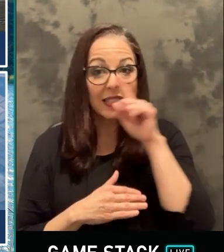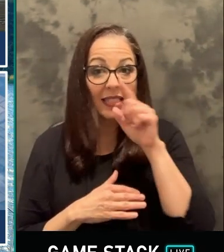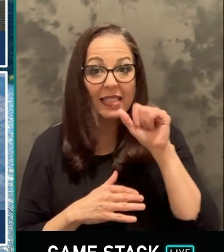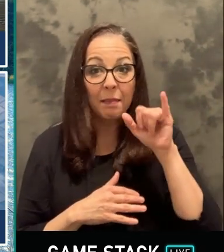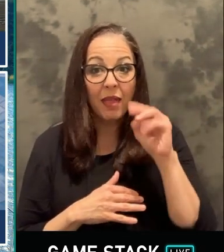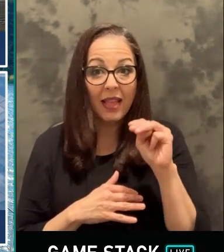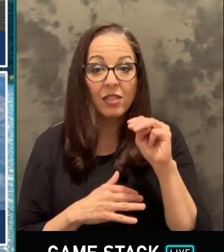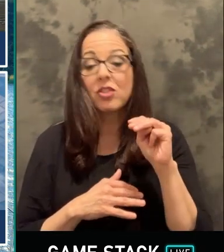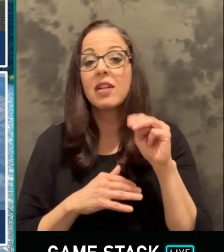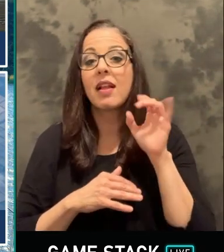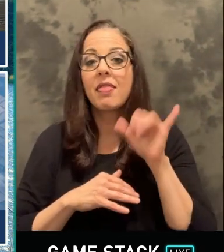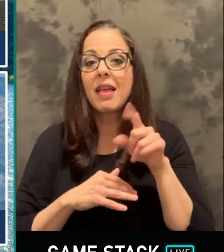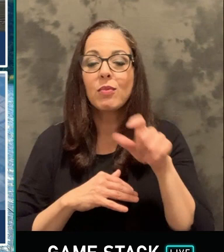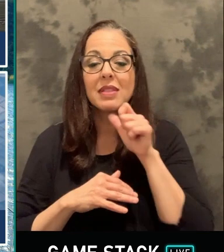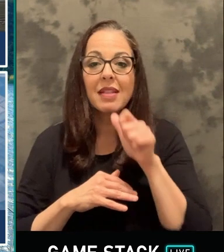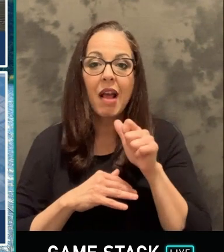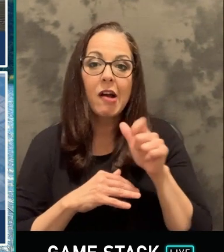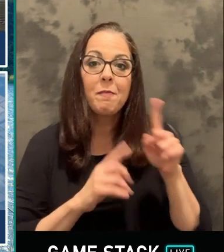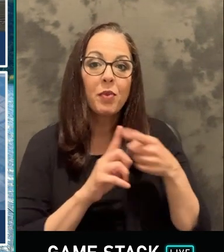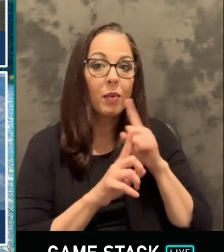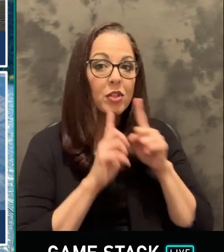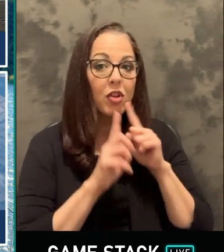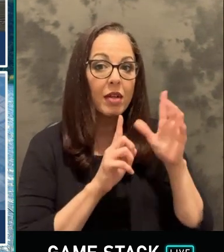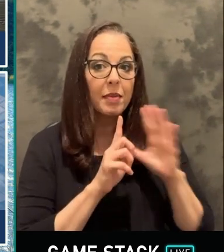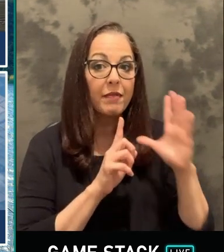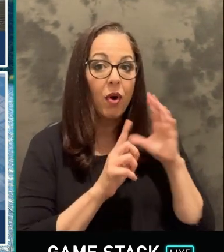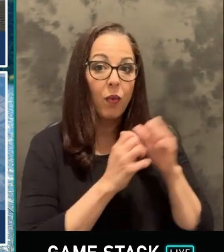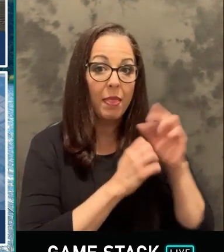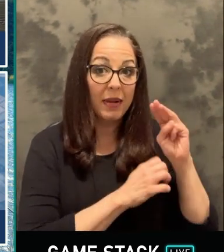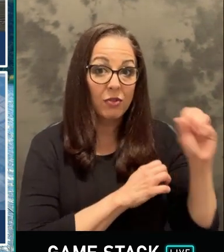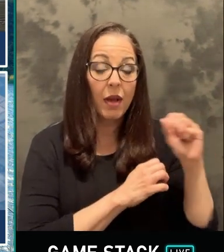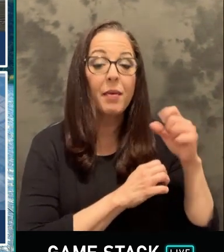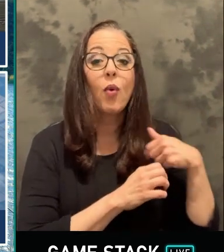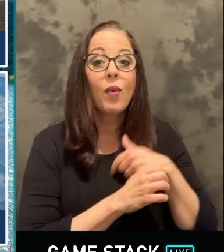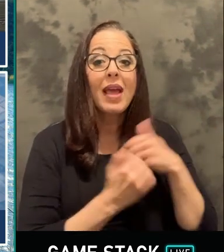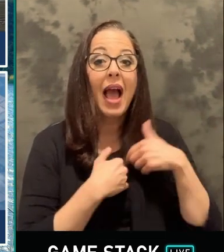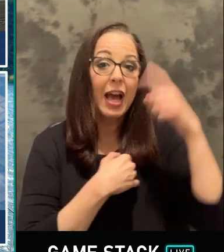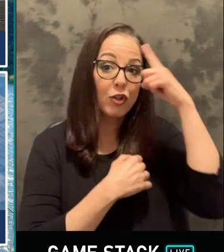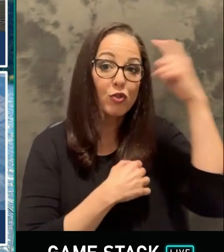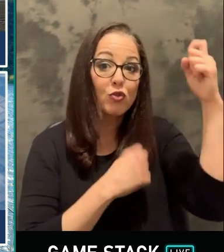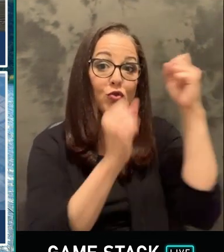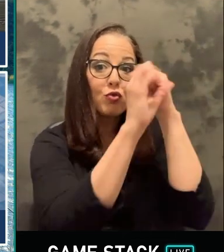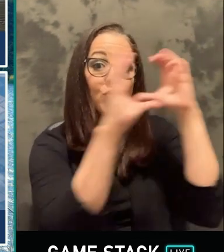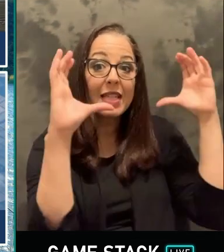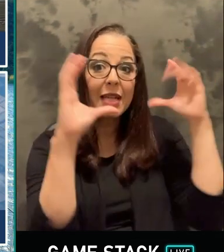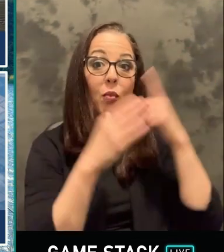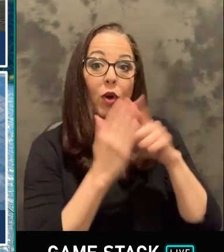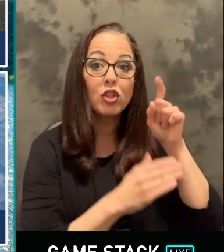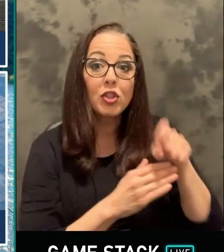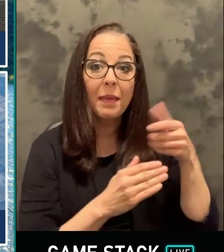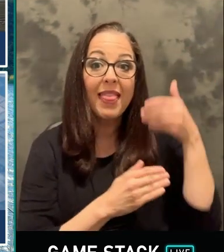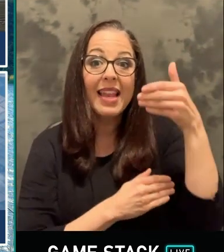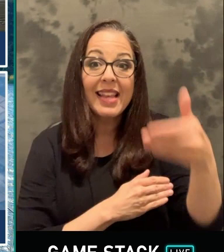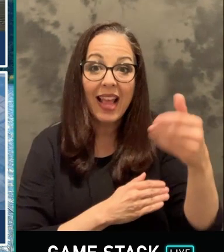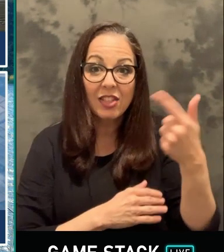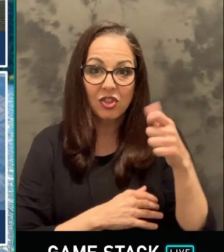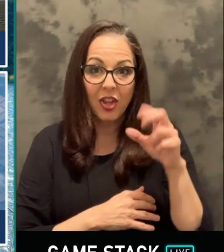when we talk with young woman from Microsoft, we are the dream of what should be the next generation of flight simulator.